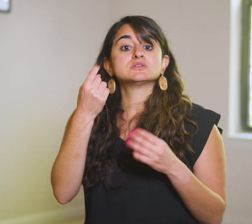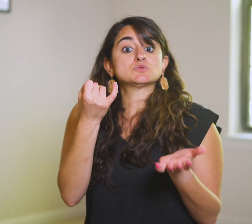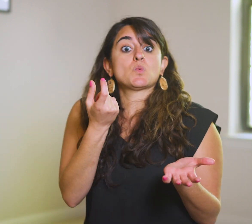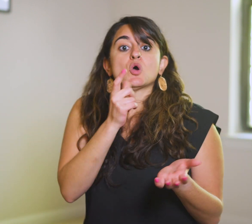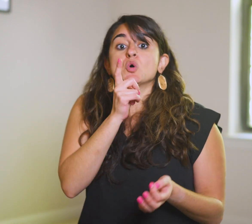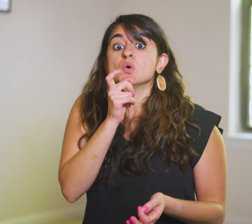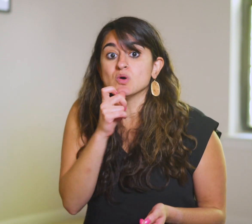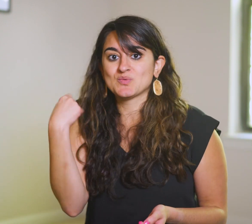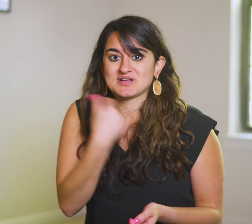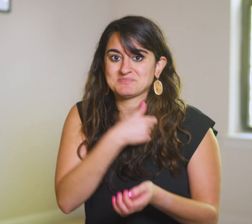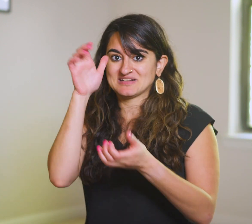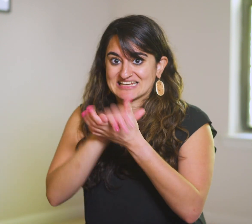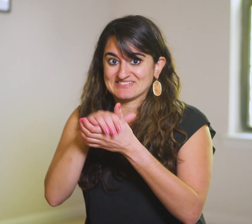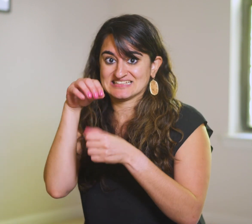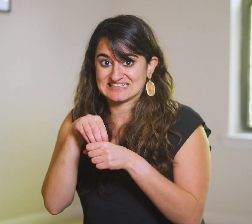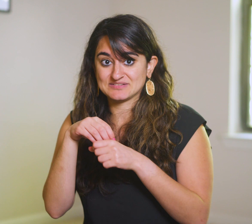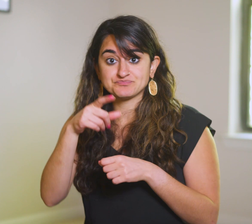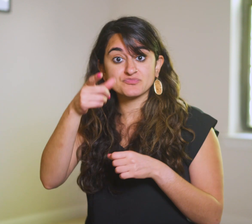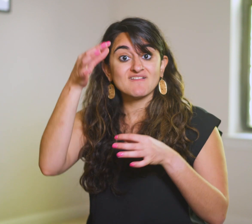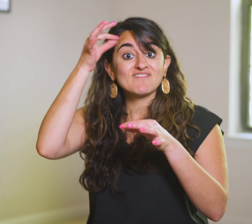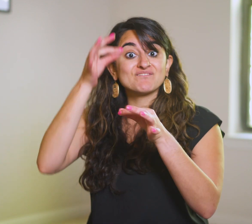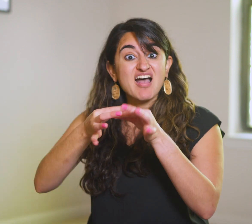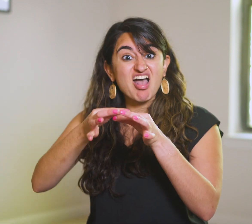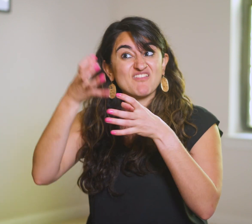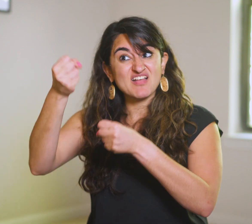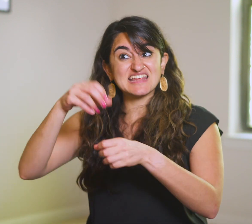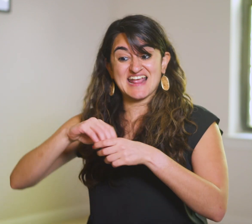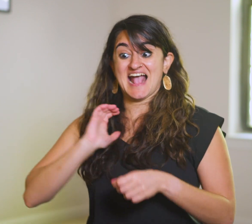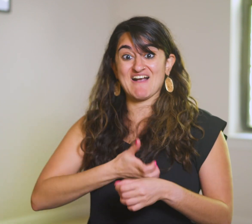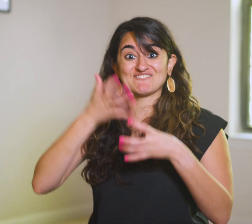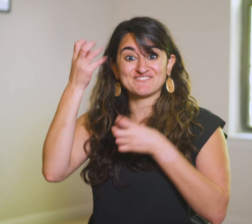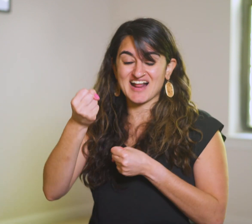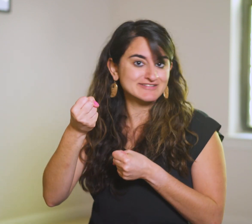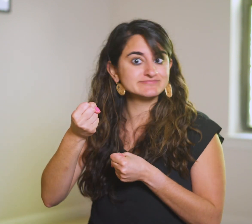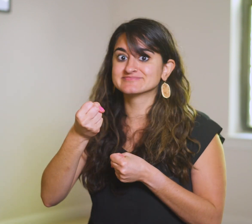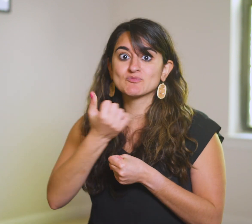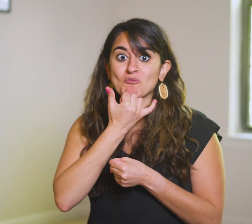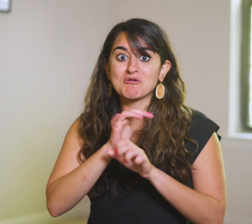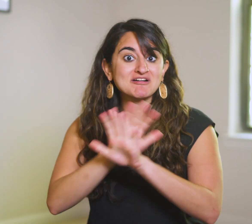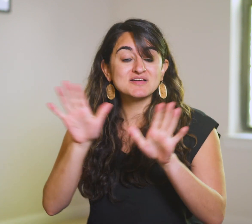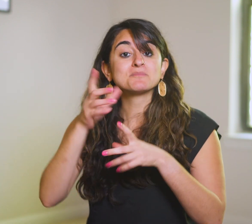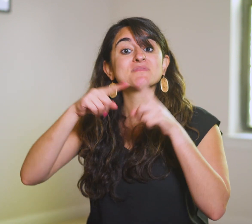it’s Who we’re believing in. Faith in our faith is foolish.